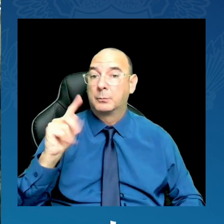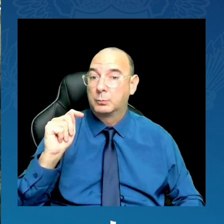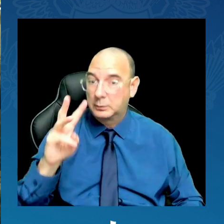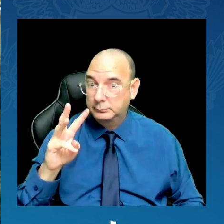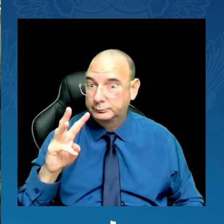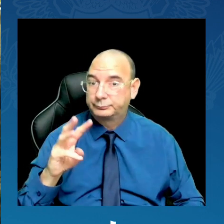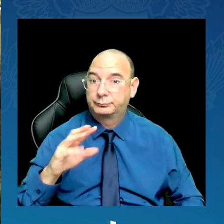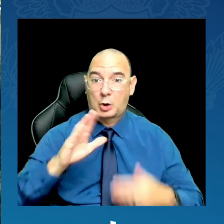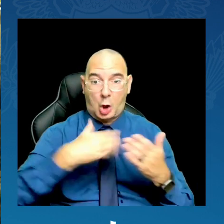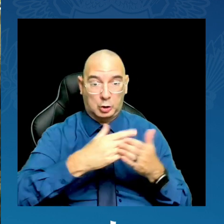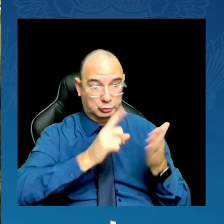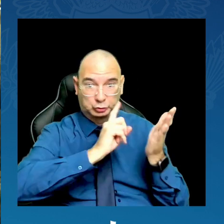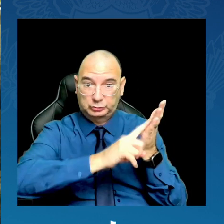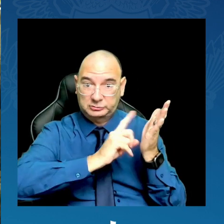we're looking at $70 billion